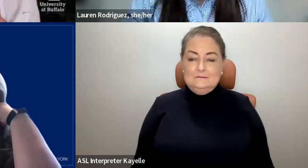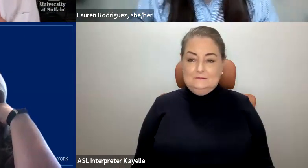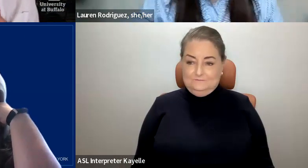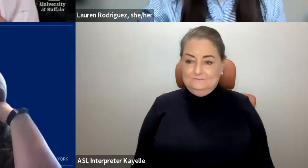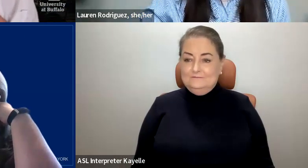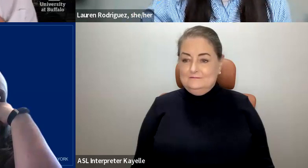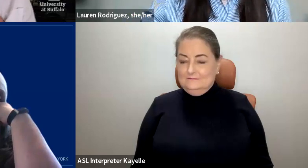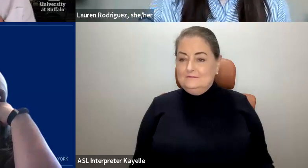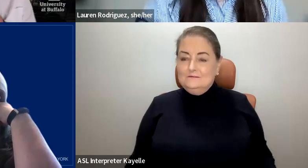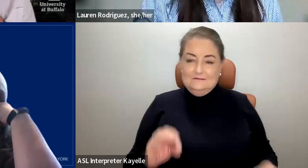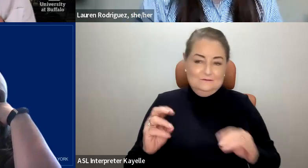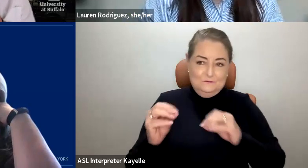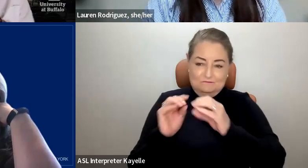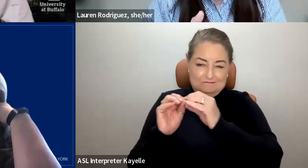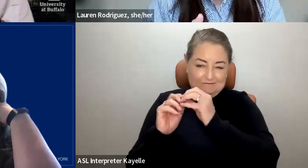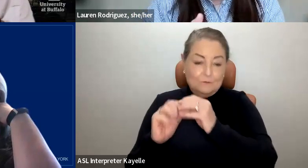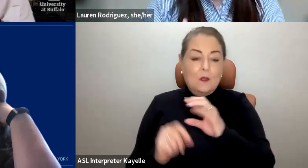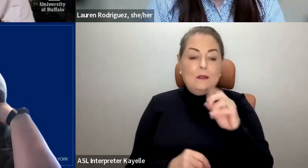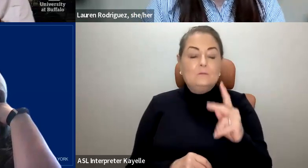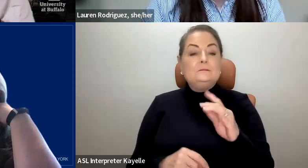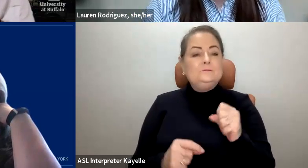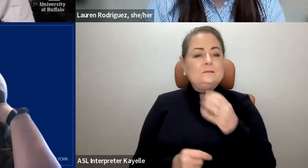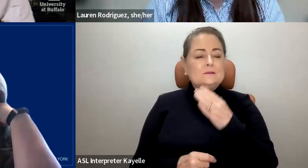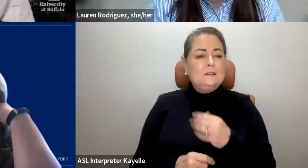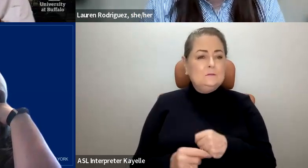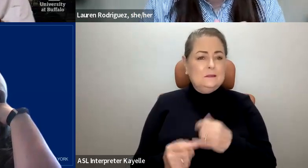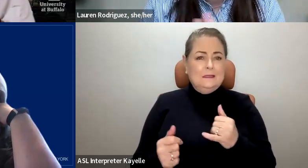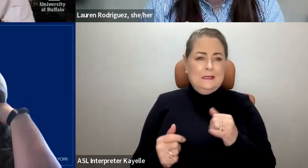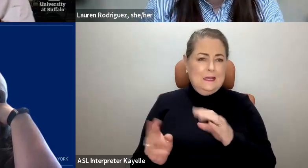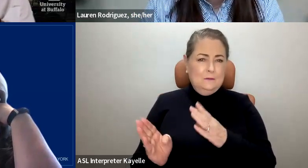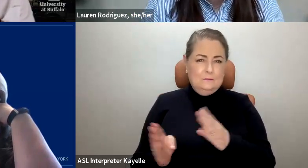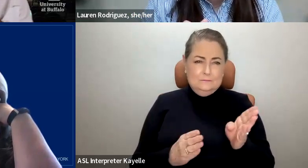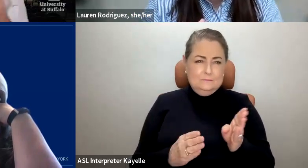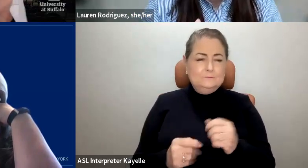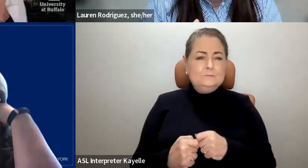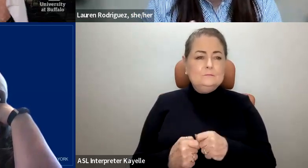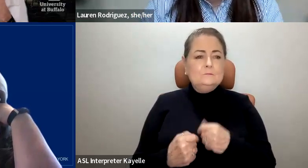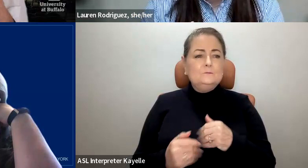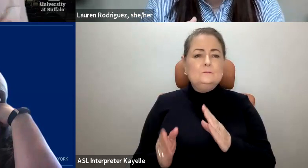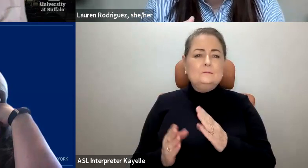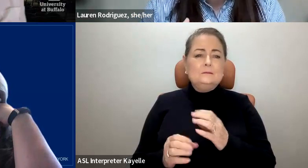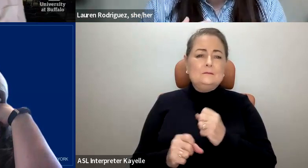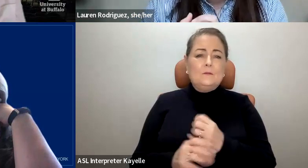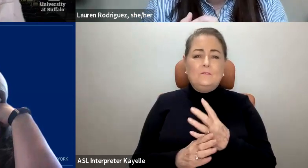[Lauren Rodriguez] Okay, awesome. Well, thank you so much, Mark. So just shifting gears a little bit, when preparing for this presentation,